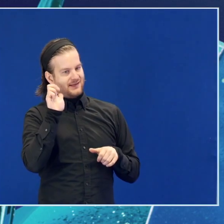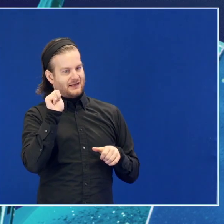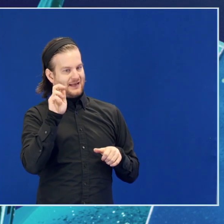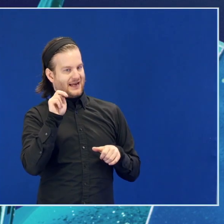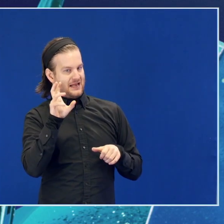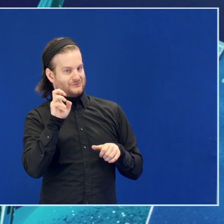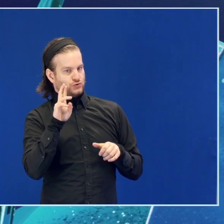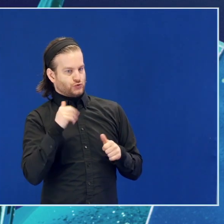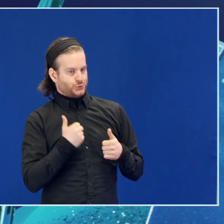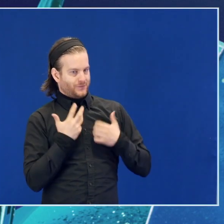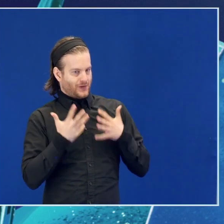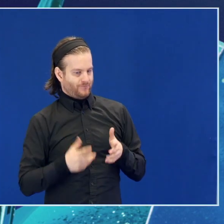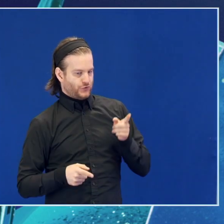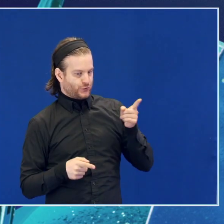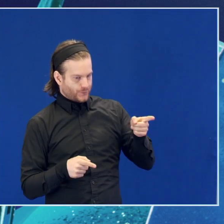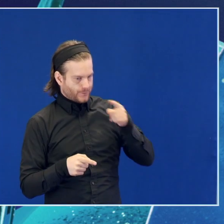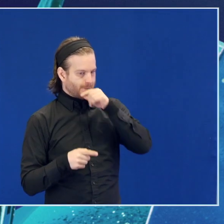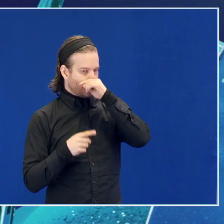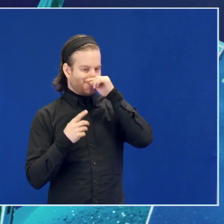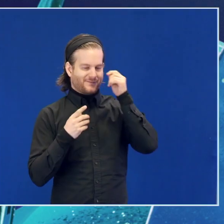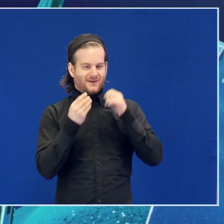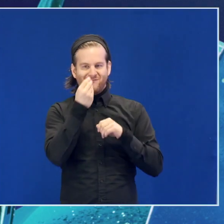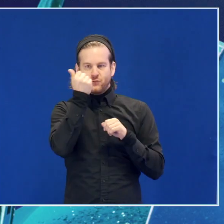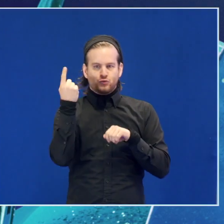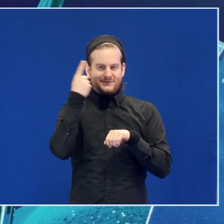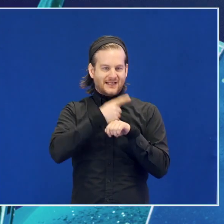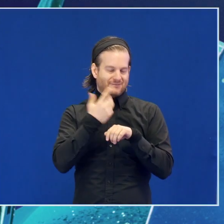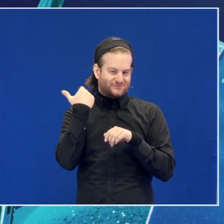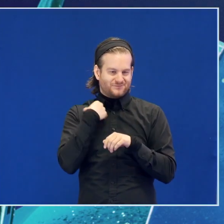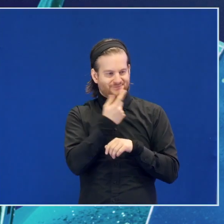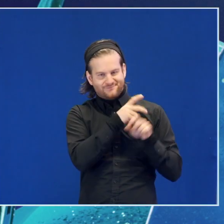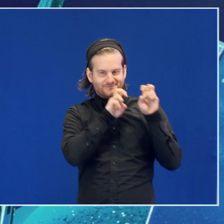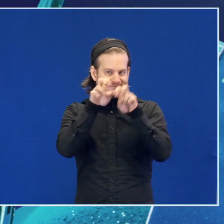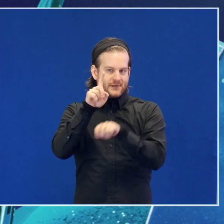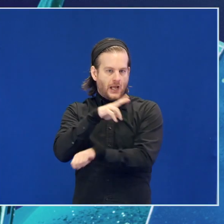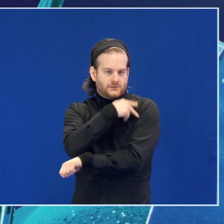with her in the hospital getting a tumor removed.